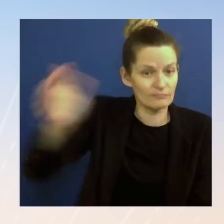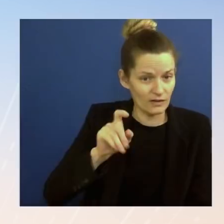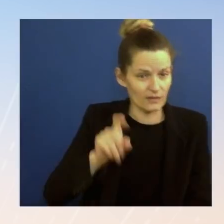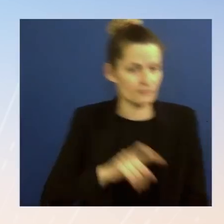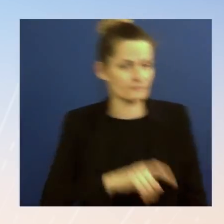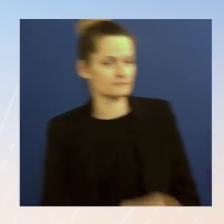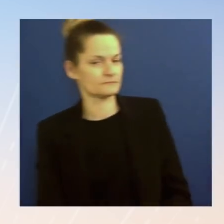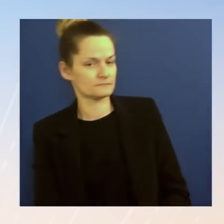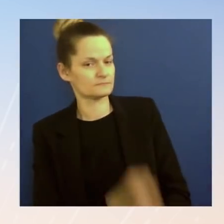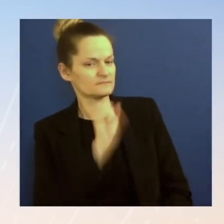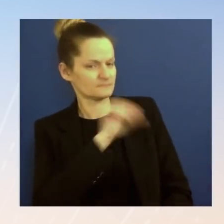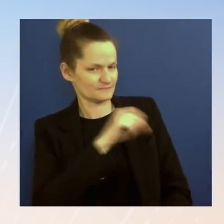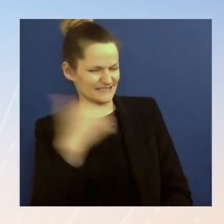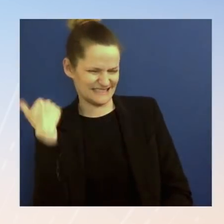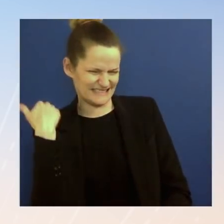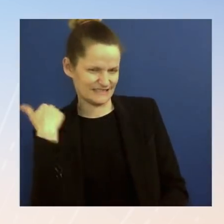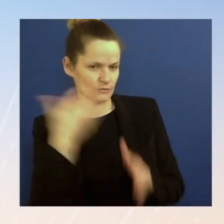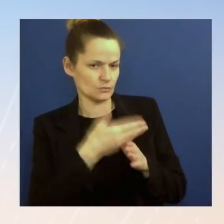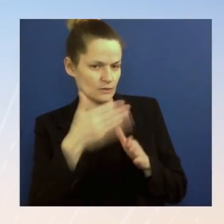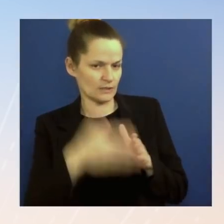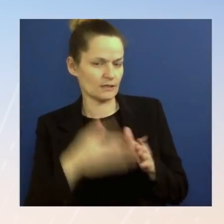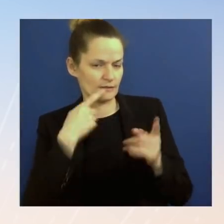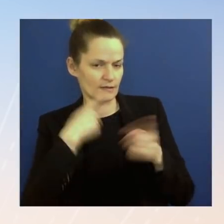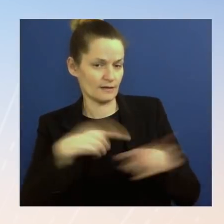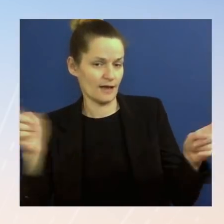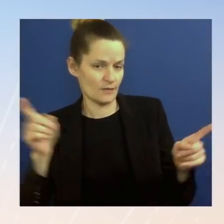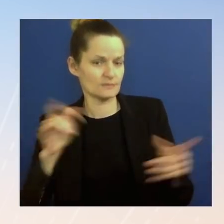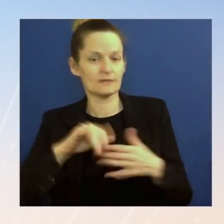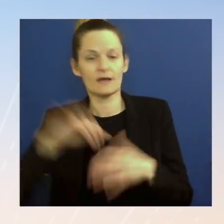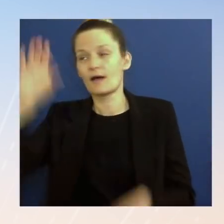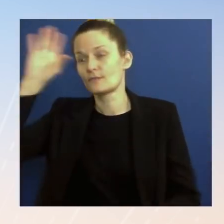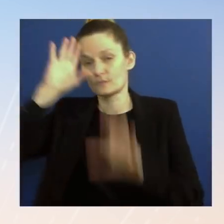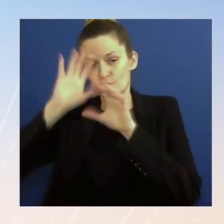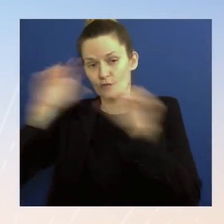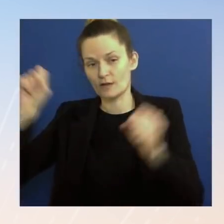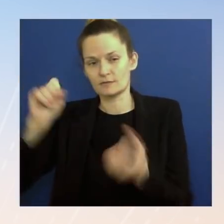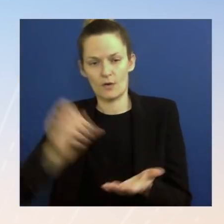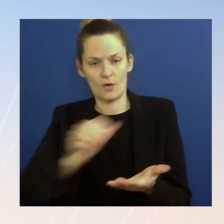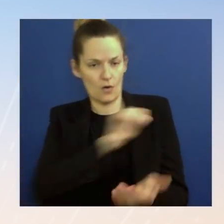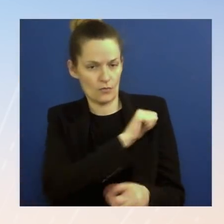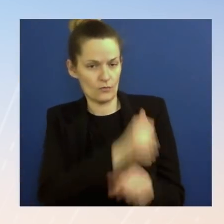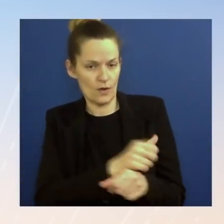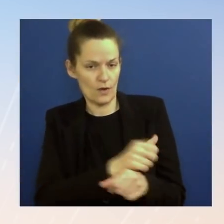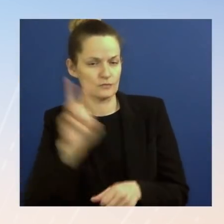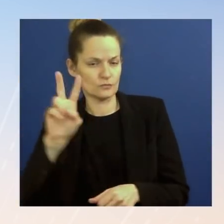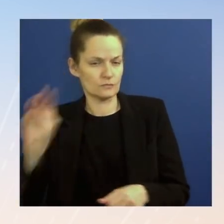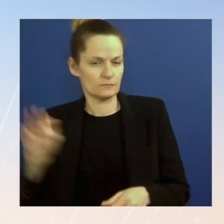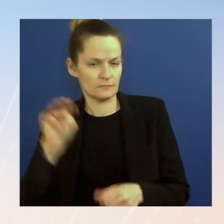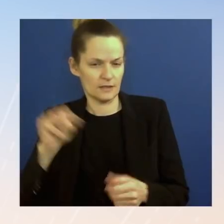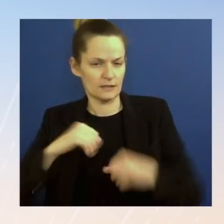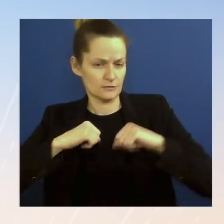the President authorized an additional $200 million of security assistance, which utilizes the maximum amount of funding available